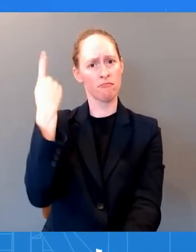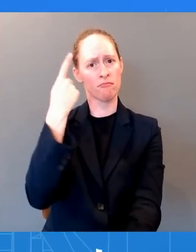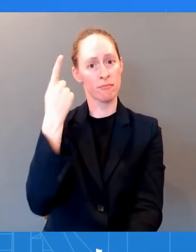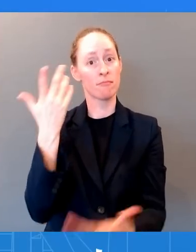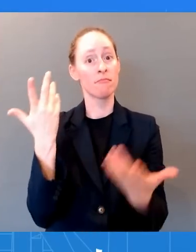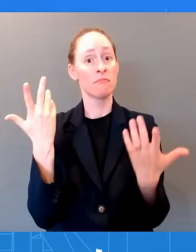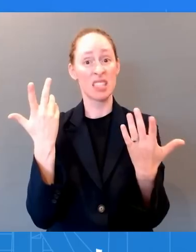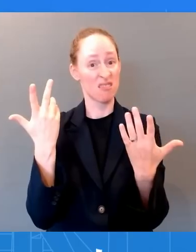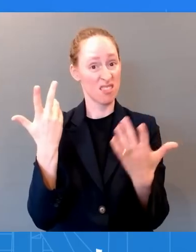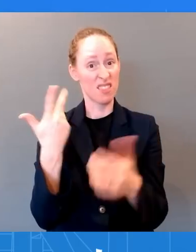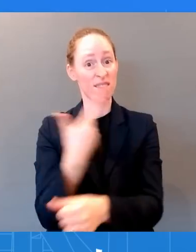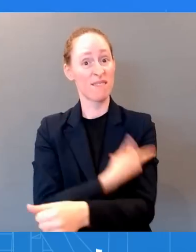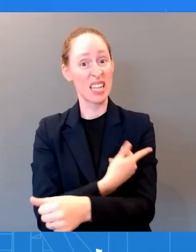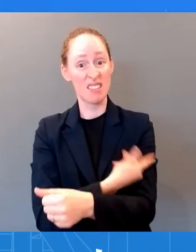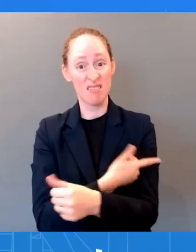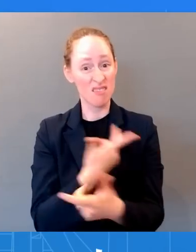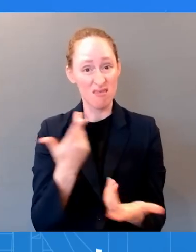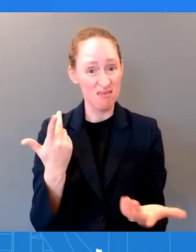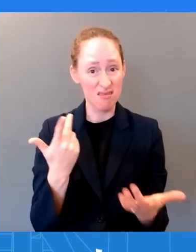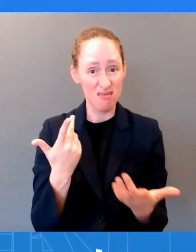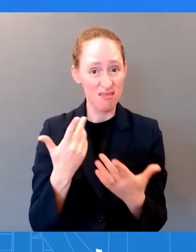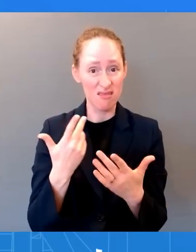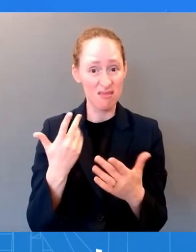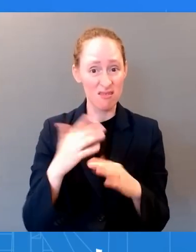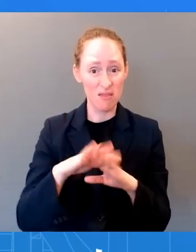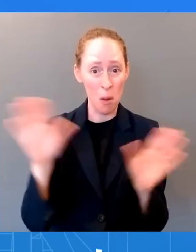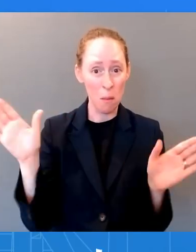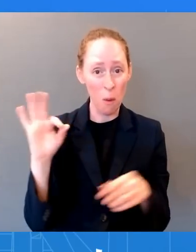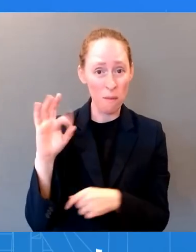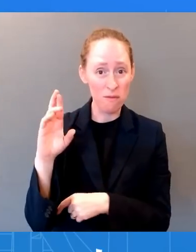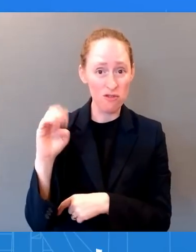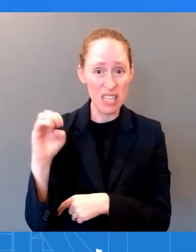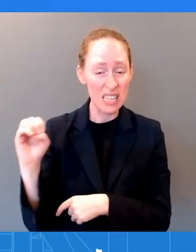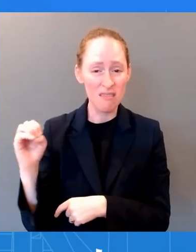that we're about to announce? >> The Press: Well, just -- Ms. Jean-Pierre:Or that is first -- The Press: -- providing for the costs.